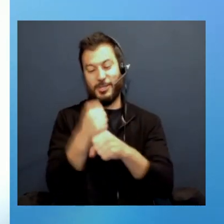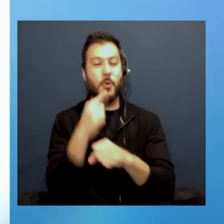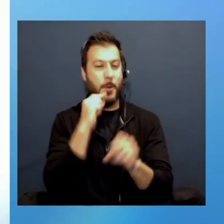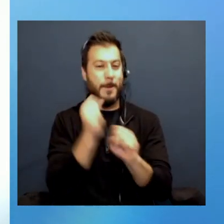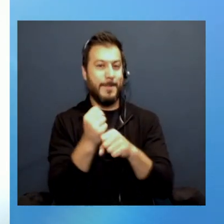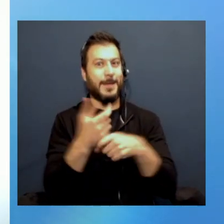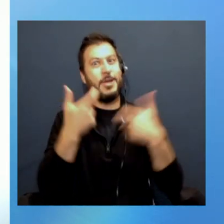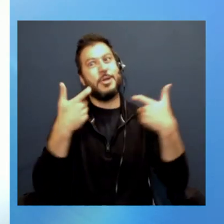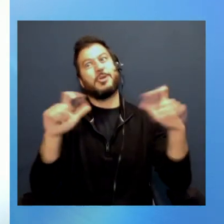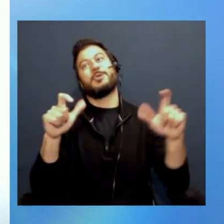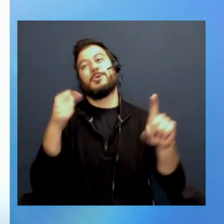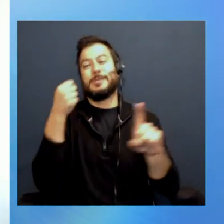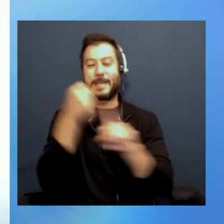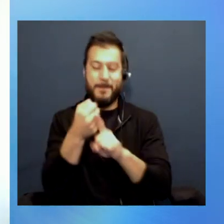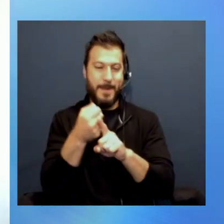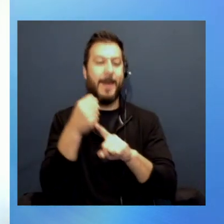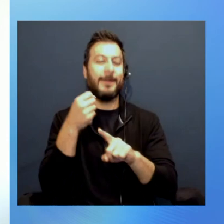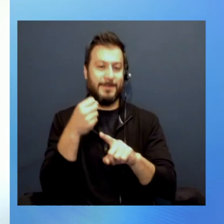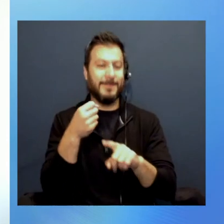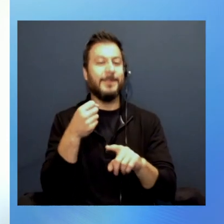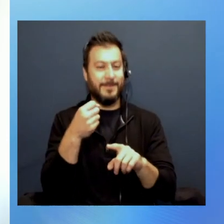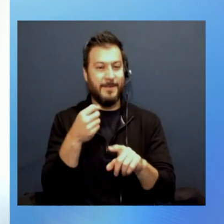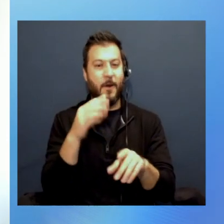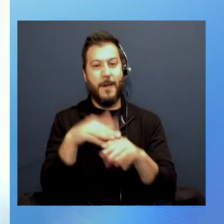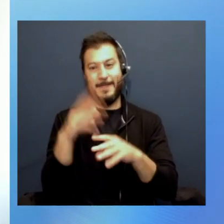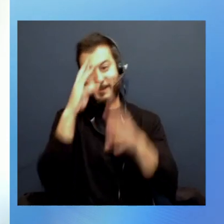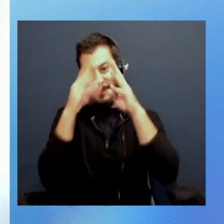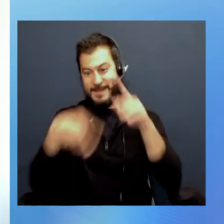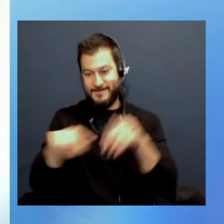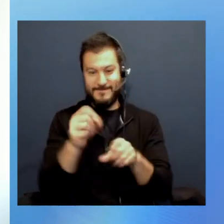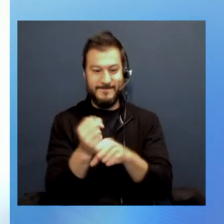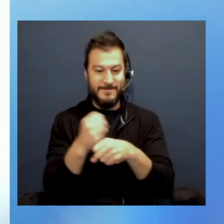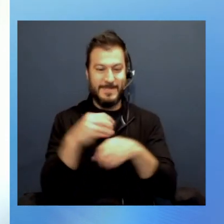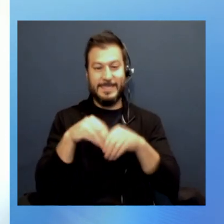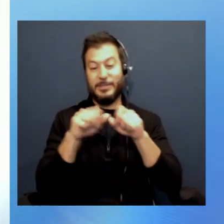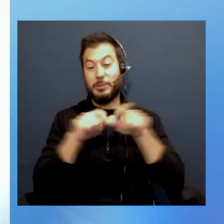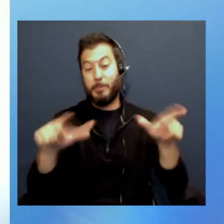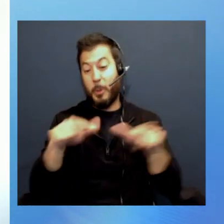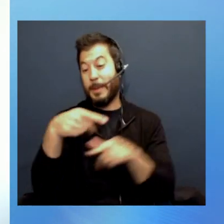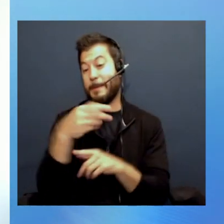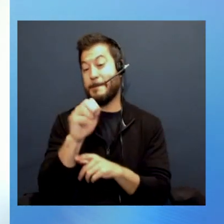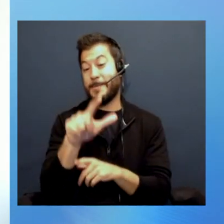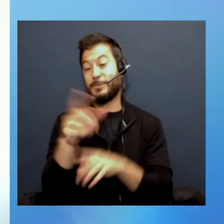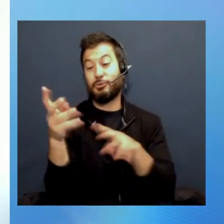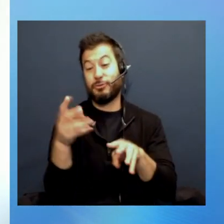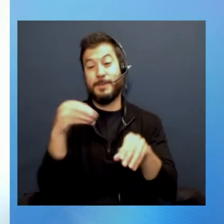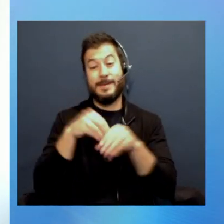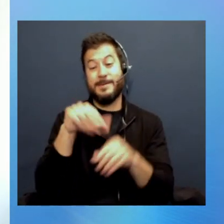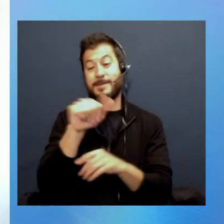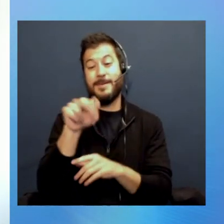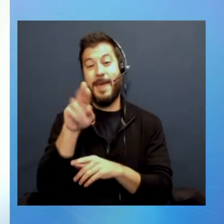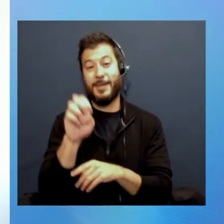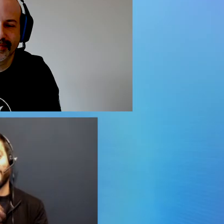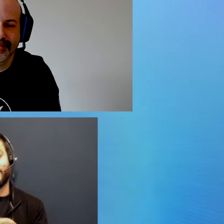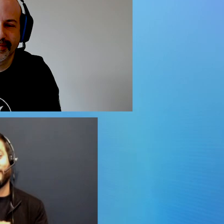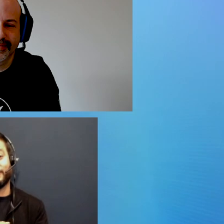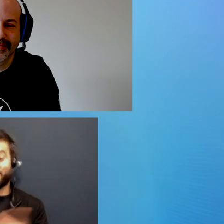and feel that this will make a huge impact in the experience developers and creatives will have in deploying Pixel Streaming in Azure.